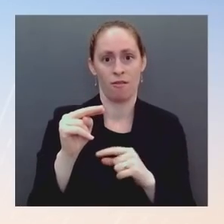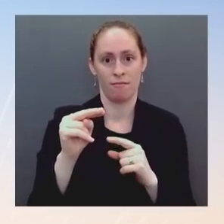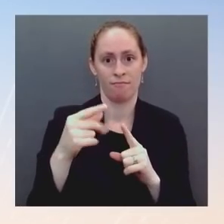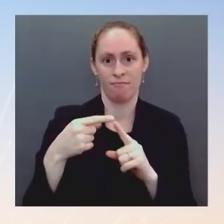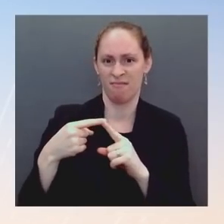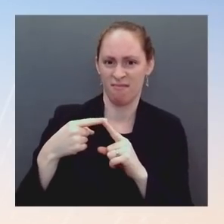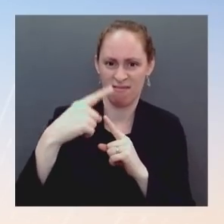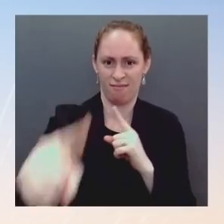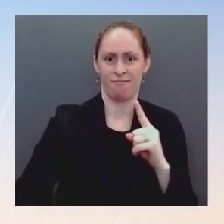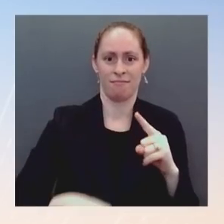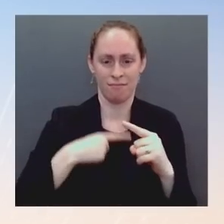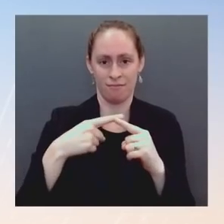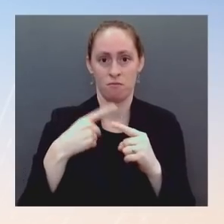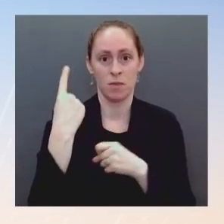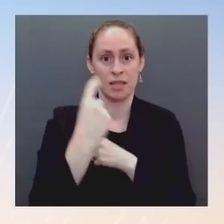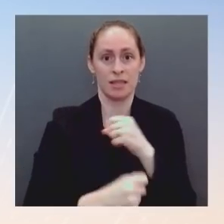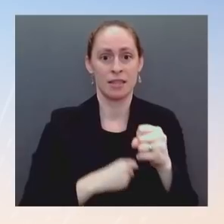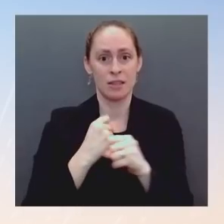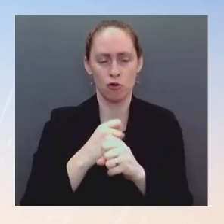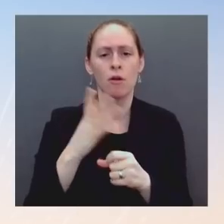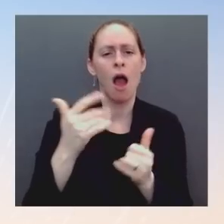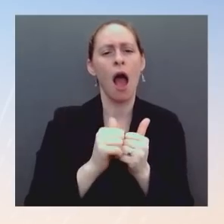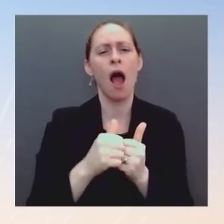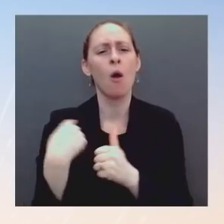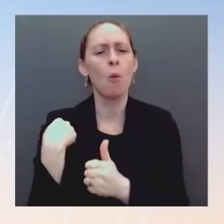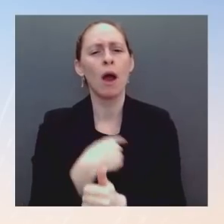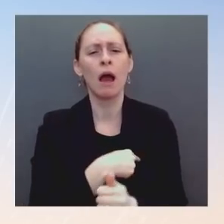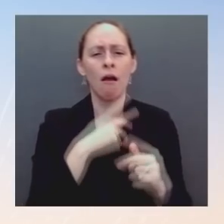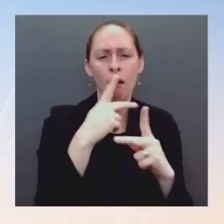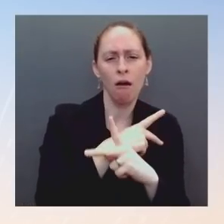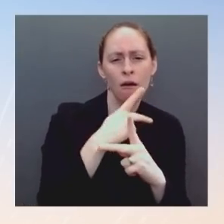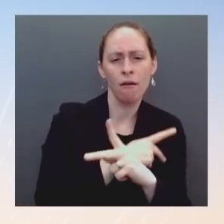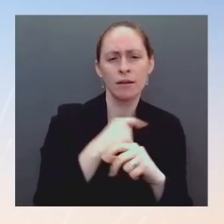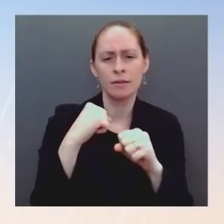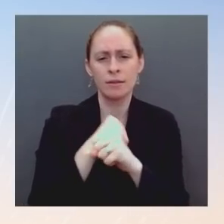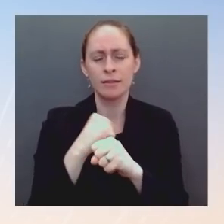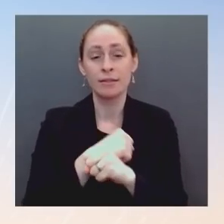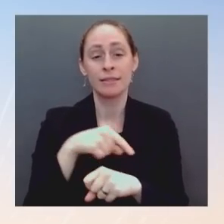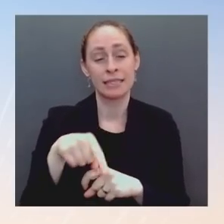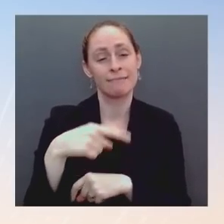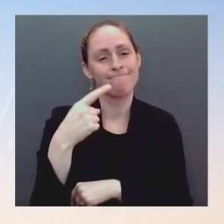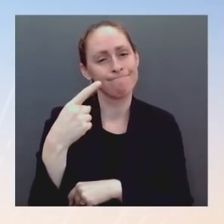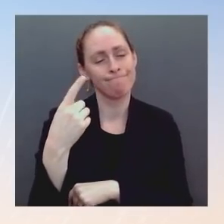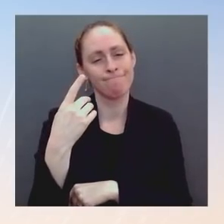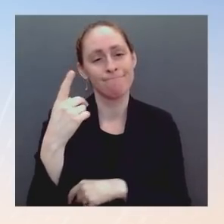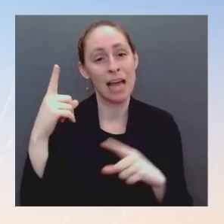every month -- it's a little complicated. But there are some simple things here to understand that most people don't realize: